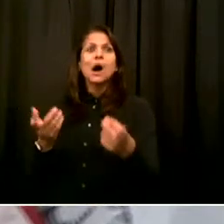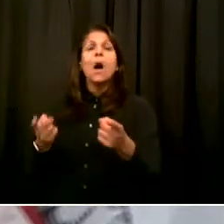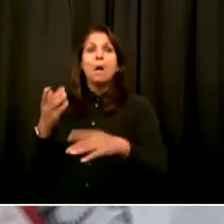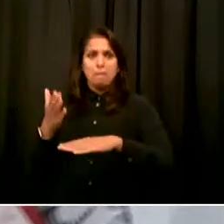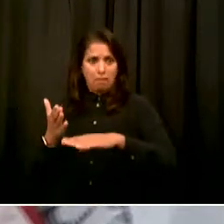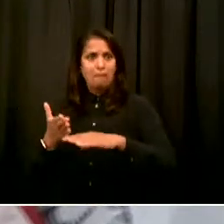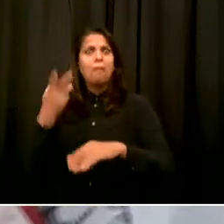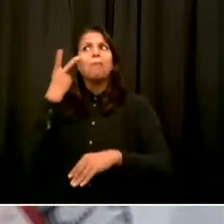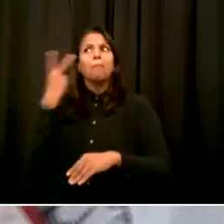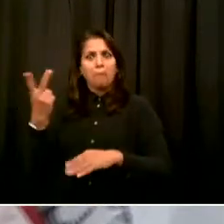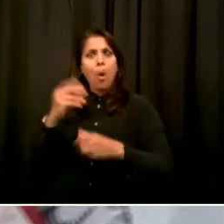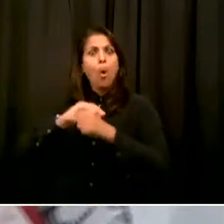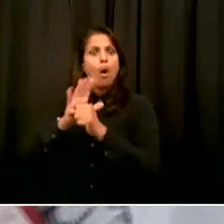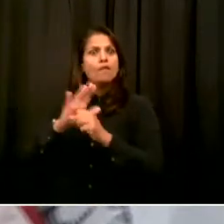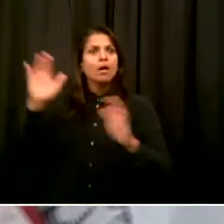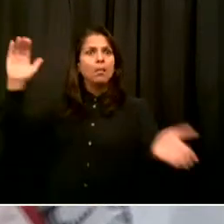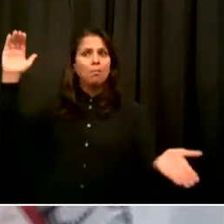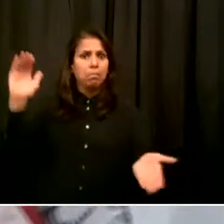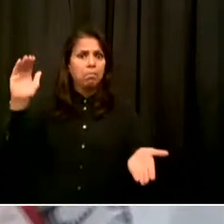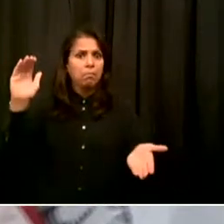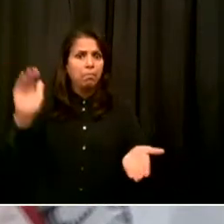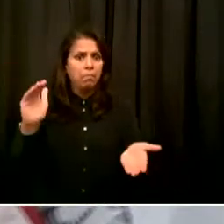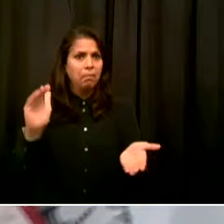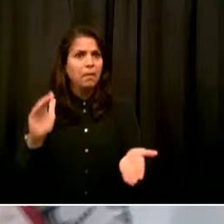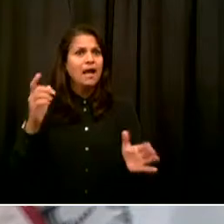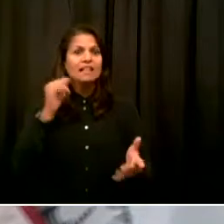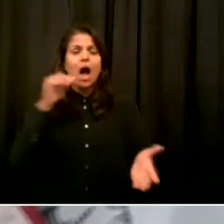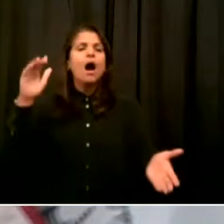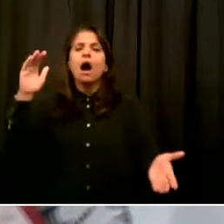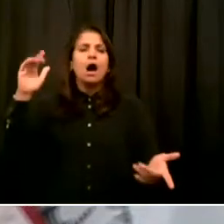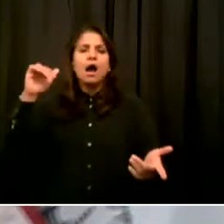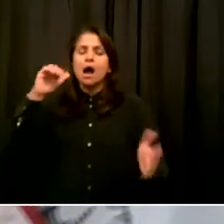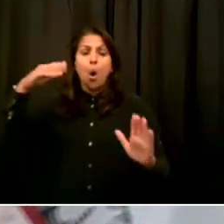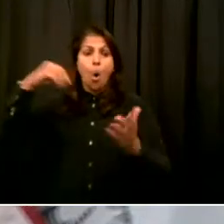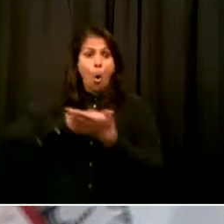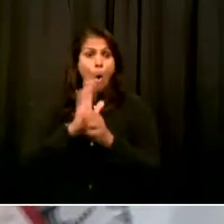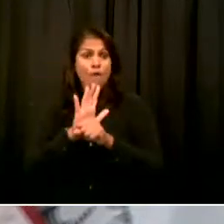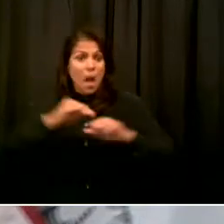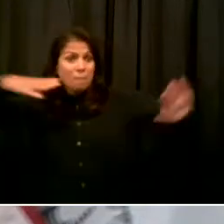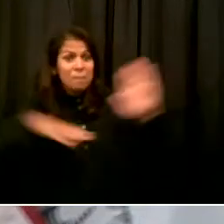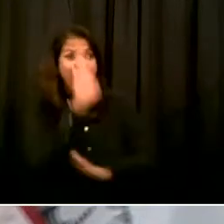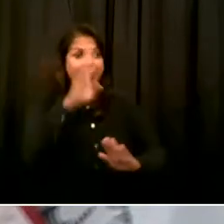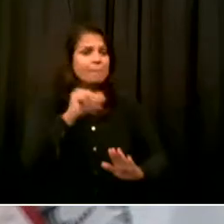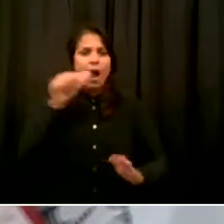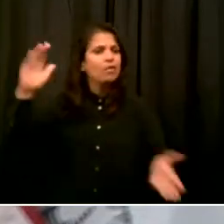TERMS OF HOW PEOPLE ARE RESPONDED WITH MORE PEOPLE